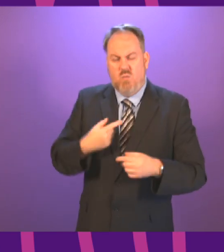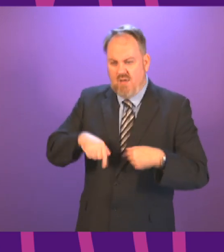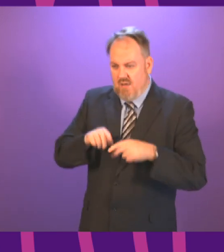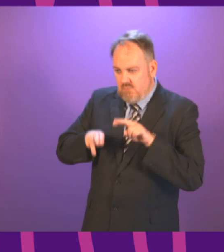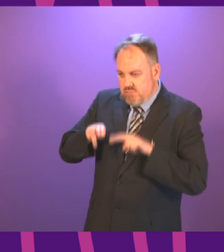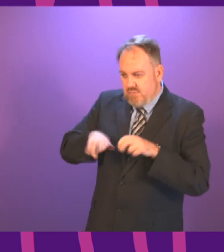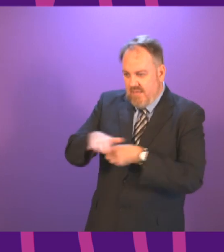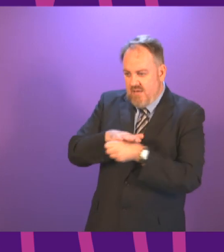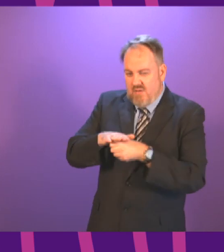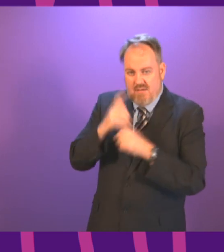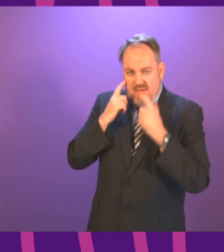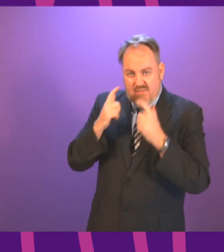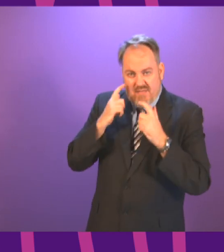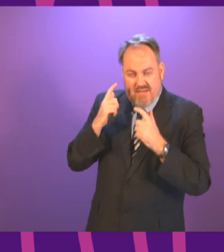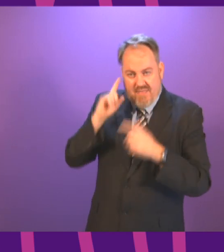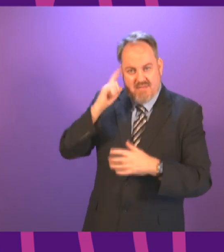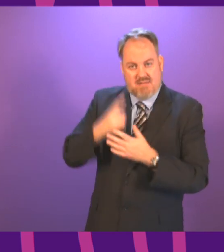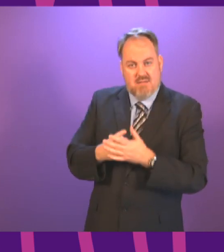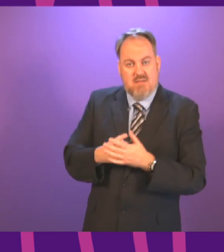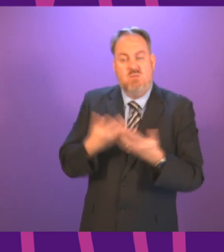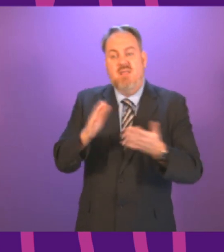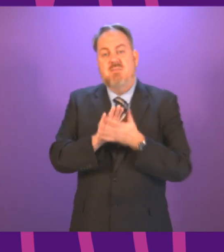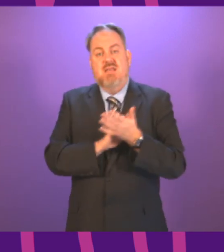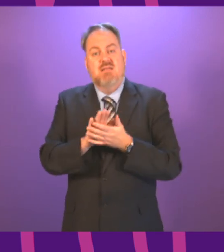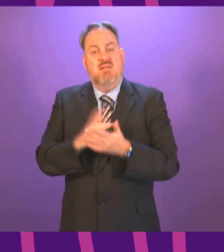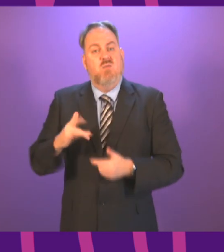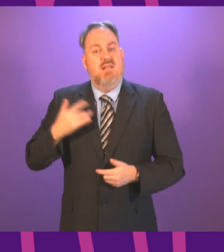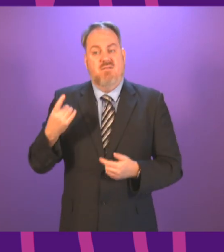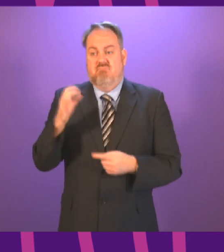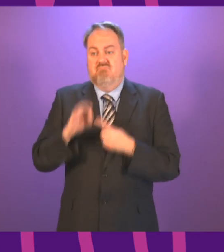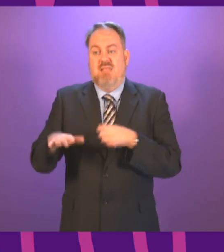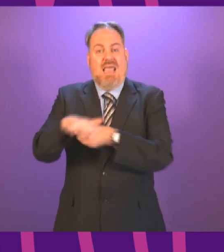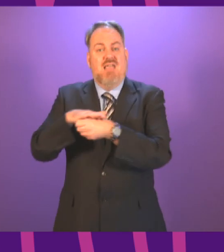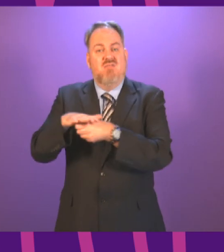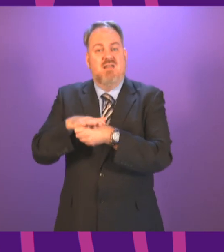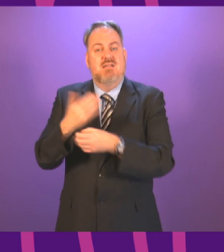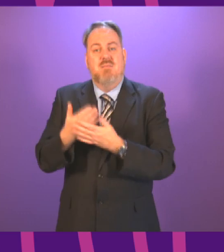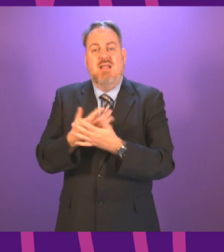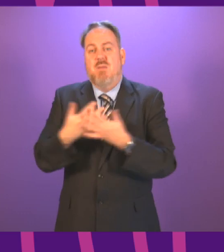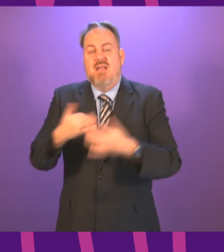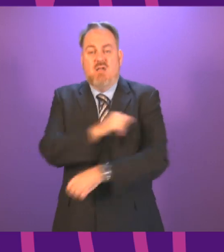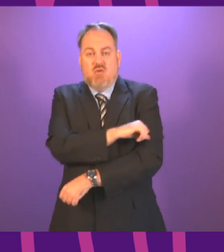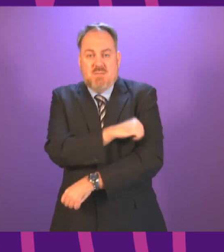Wherever in Scotland people live, they are reliant on certain hospitals. The issue of